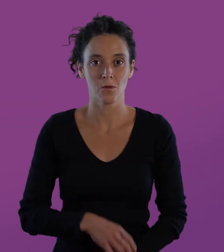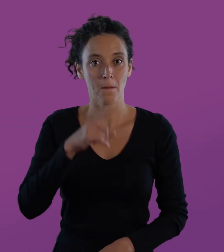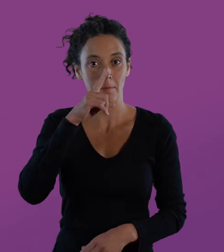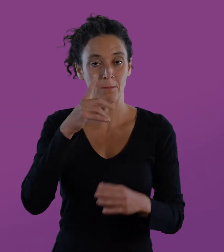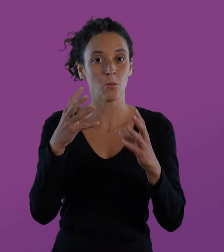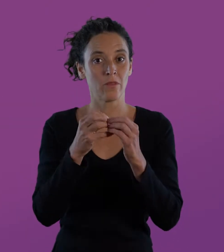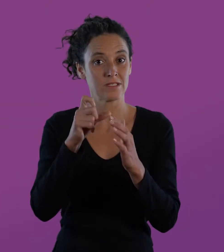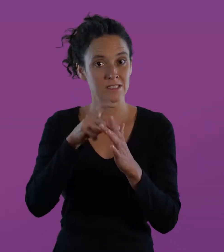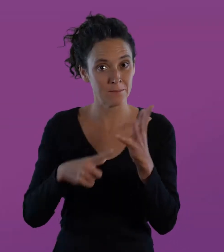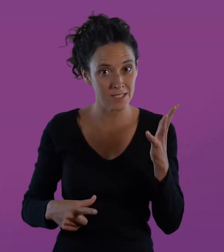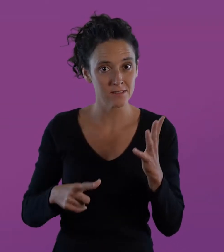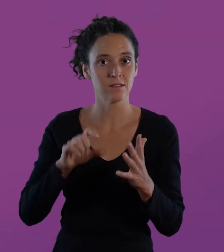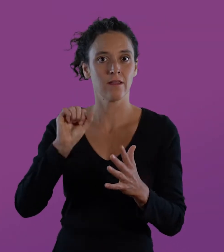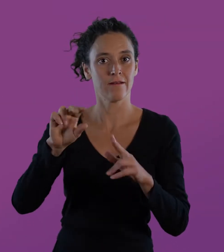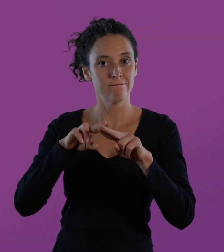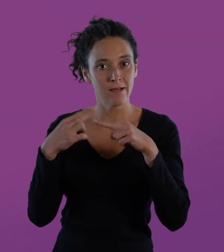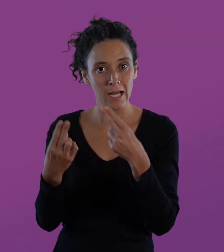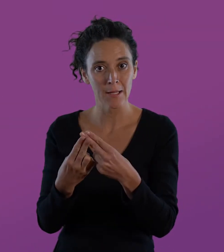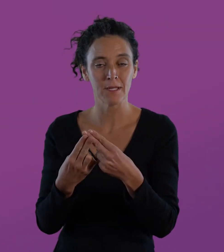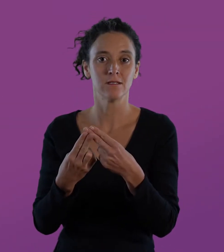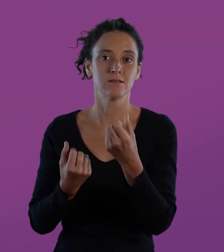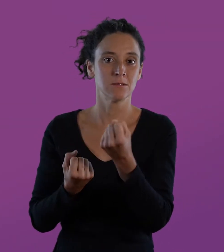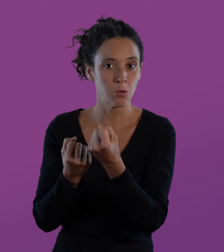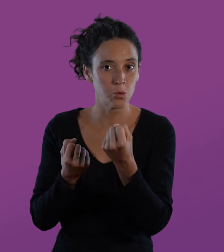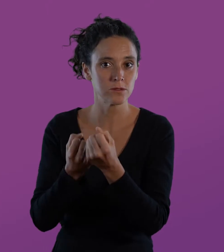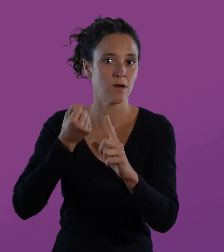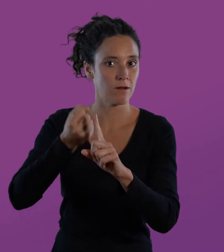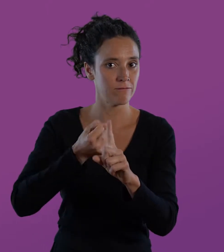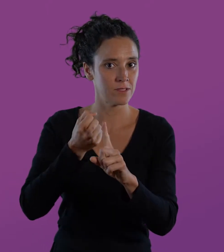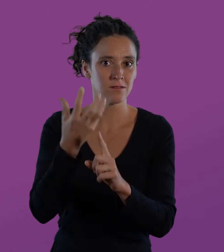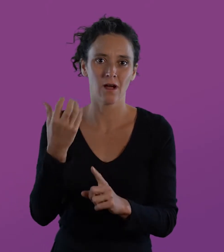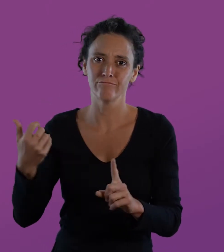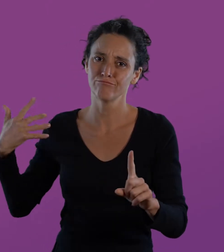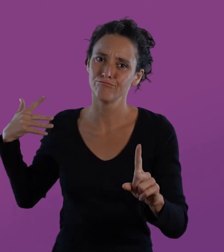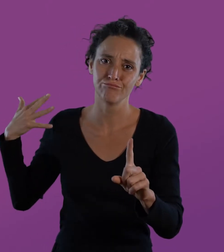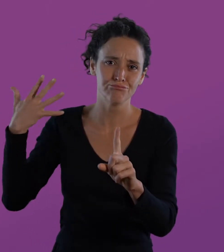People with disability, their families, supporters and advocates have fought long and hard to have -